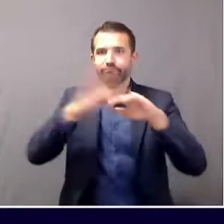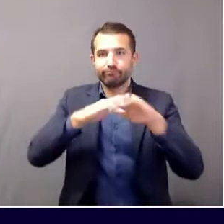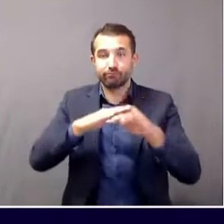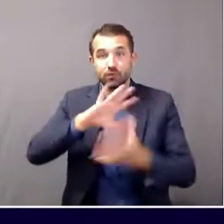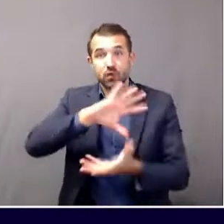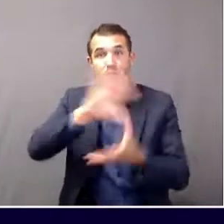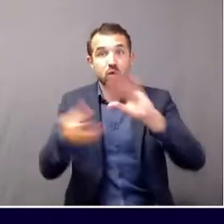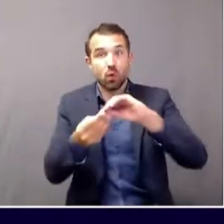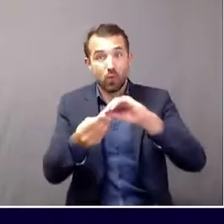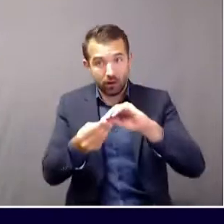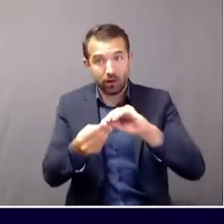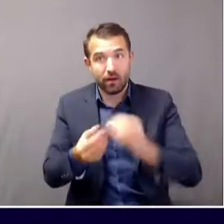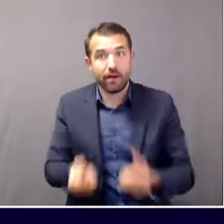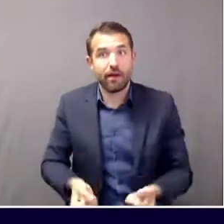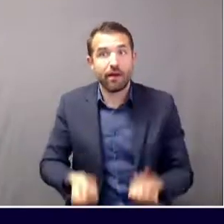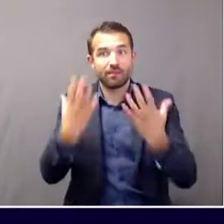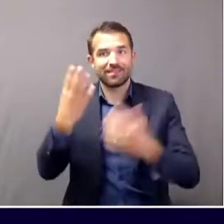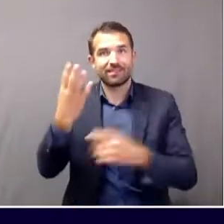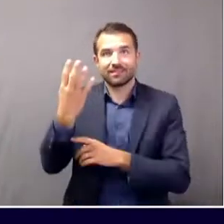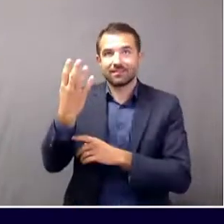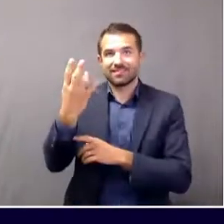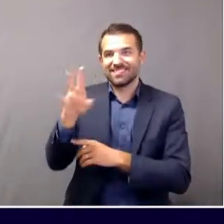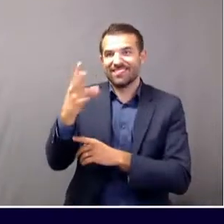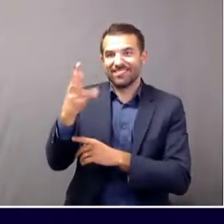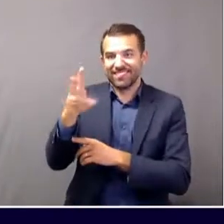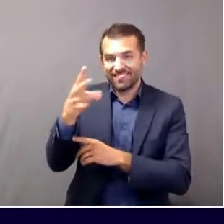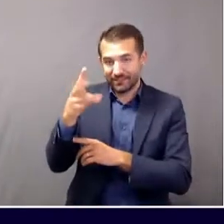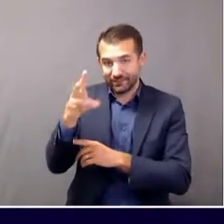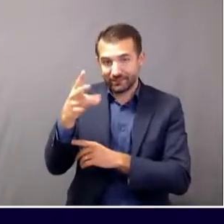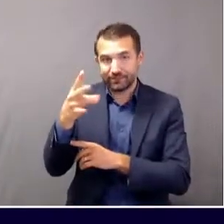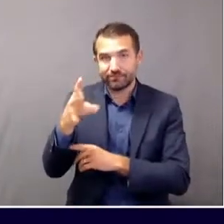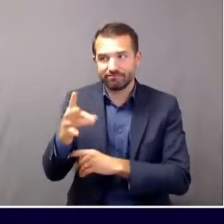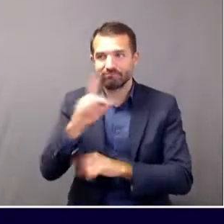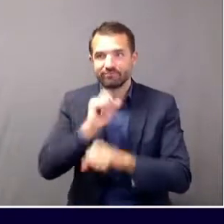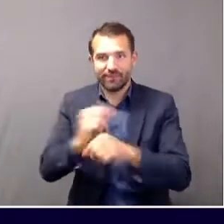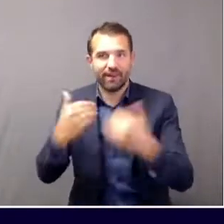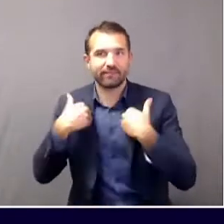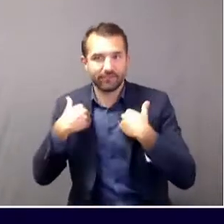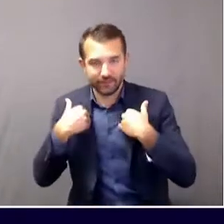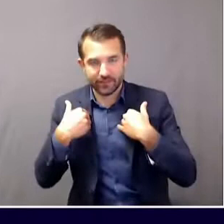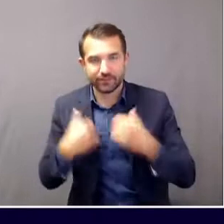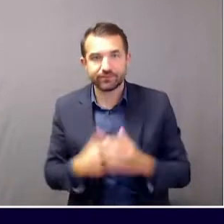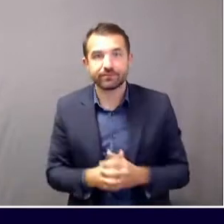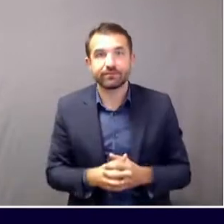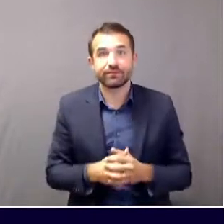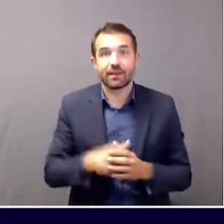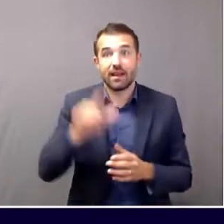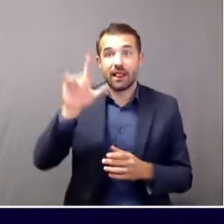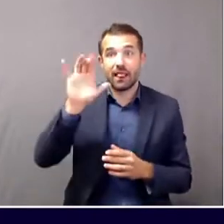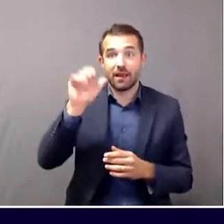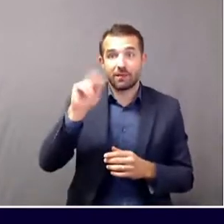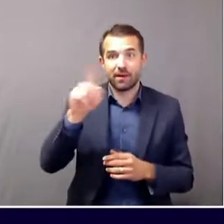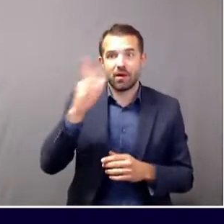total to seventeen cases